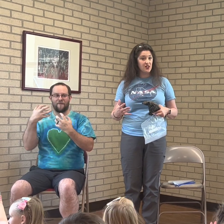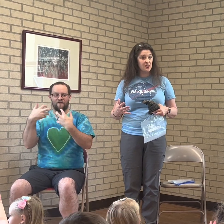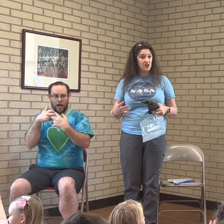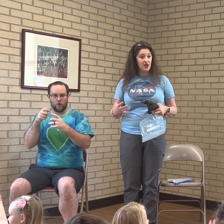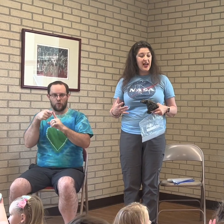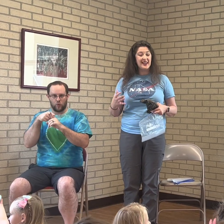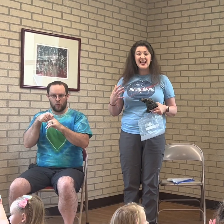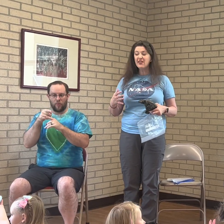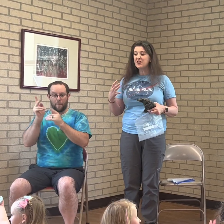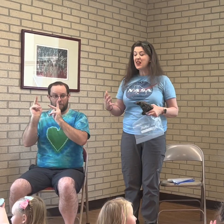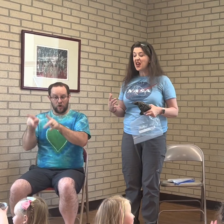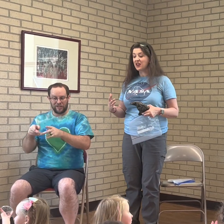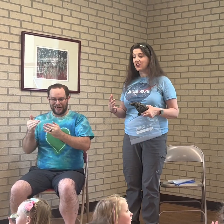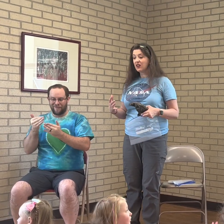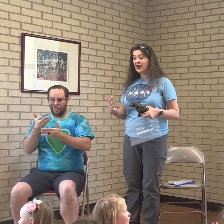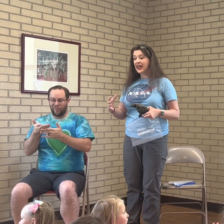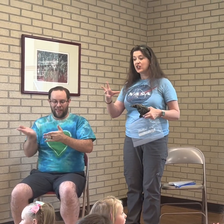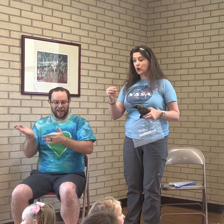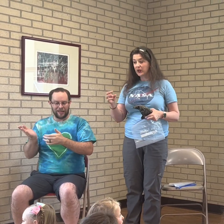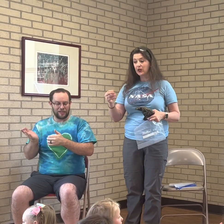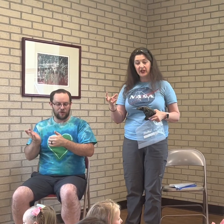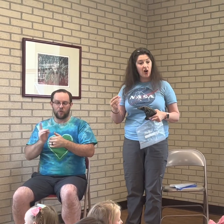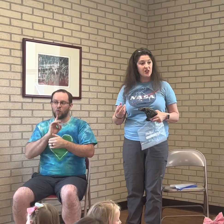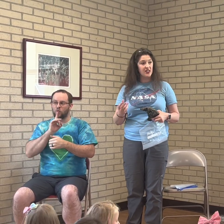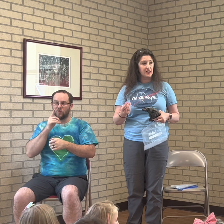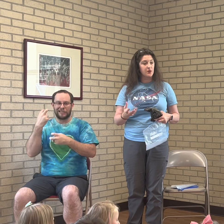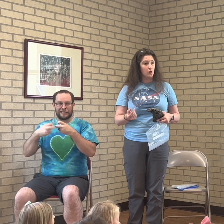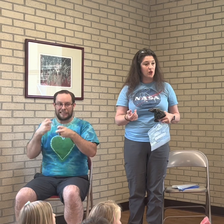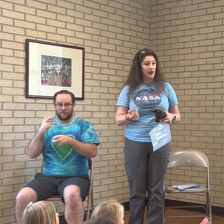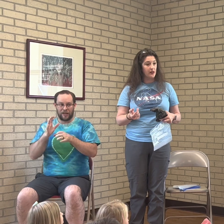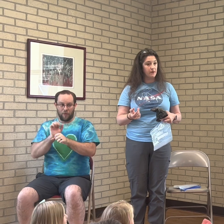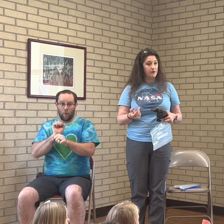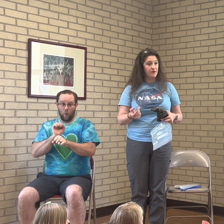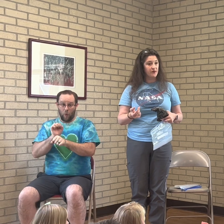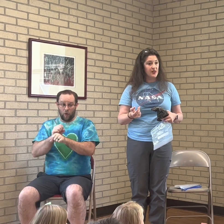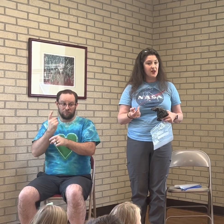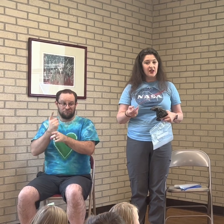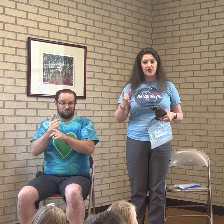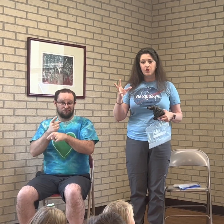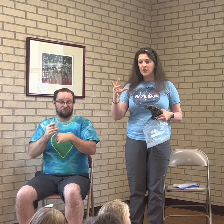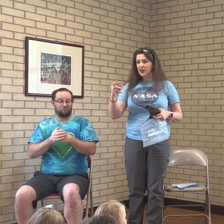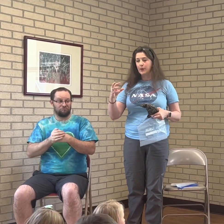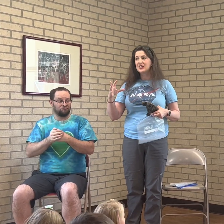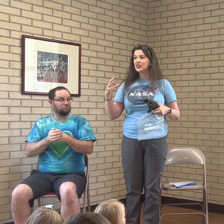astronauts. And even then, it is really, really hard to get them to work right. You're basically